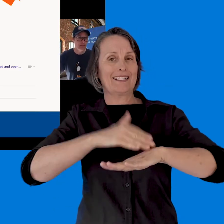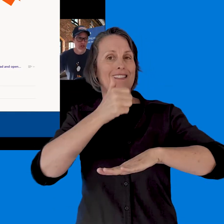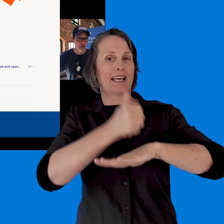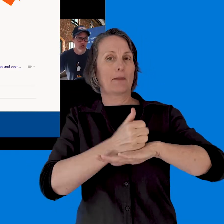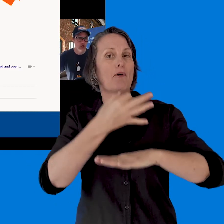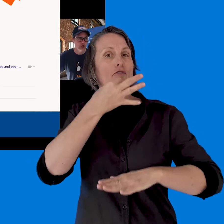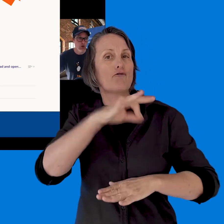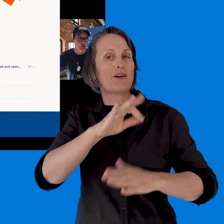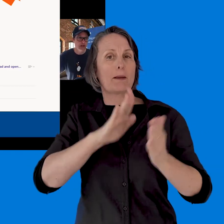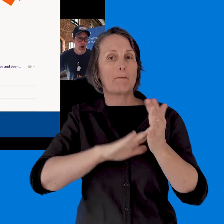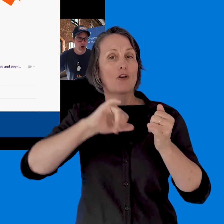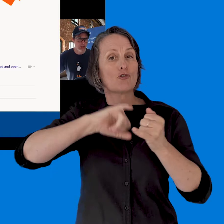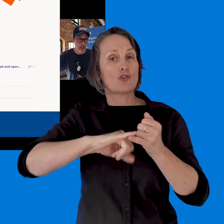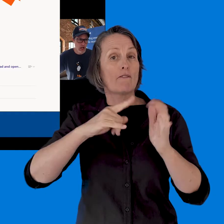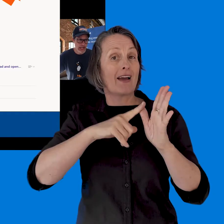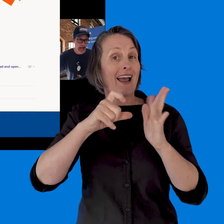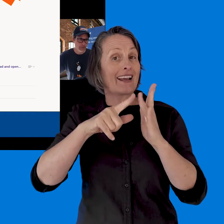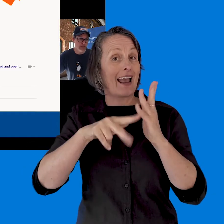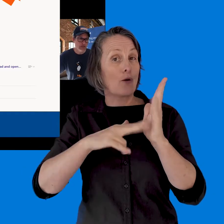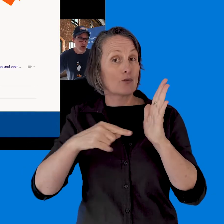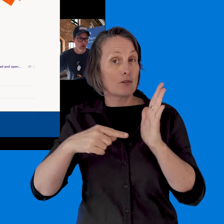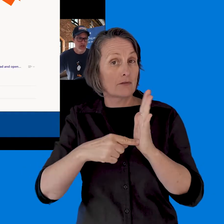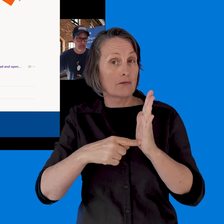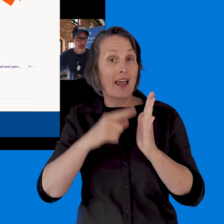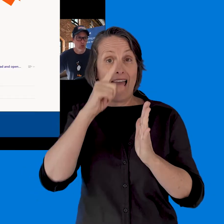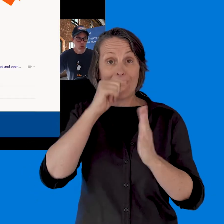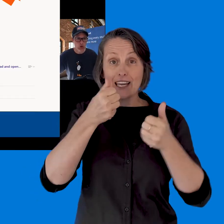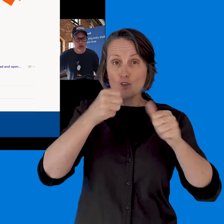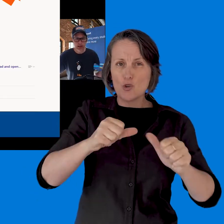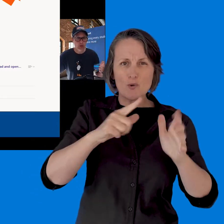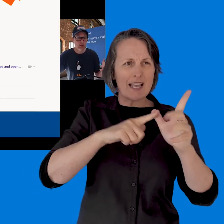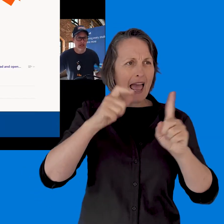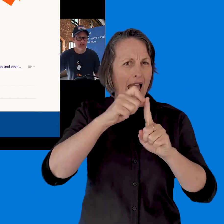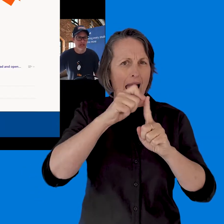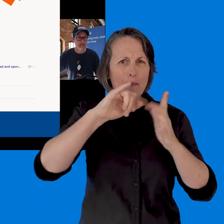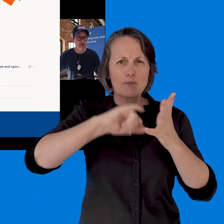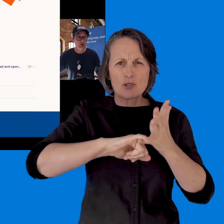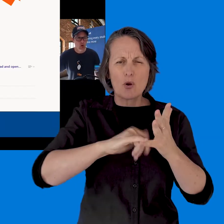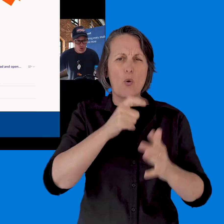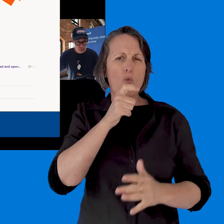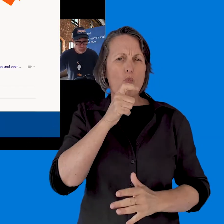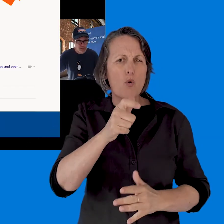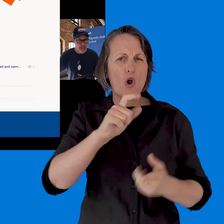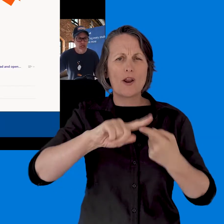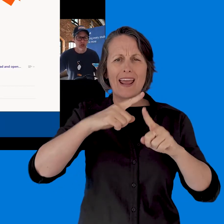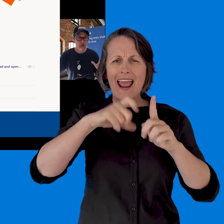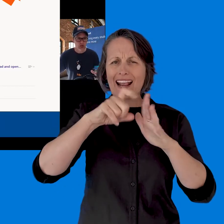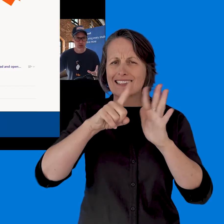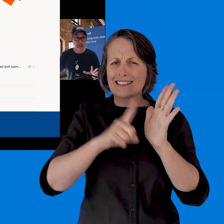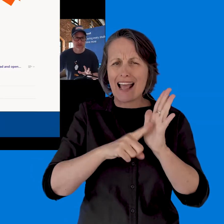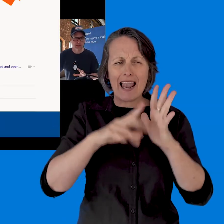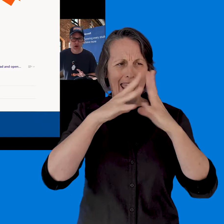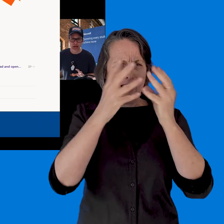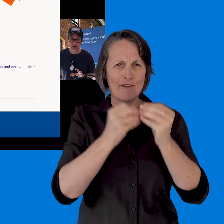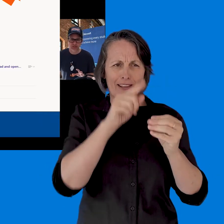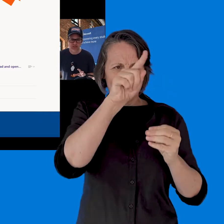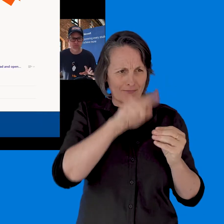and then you can use all the online apps over here Word, PowerPoint, Excel, et cetera, all for free. You don't need to be buying office.